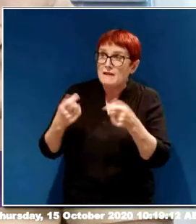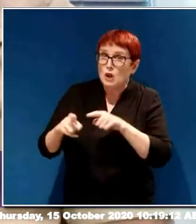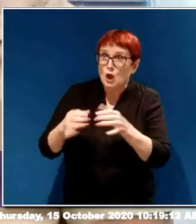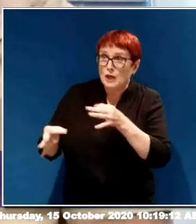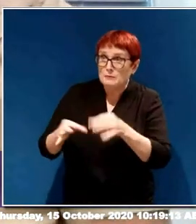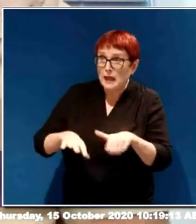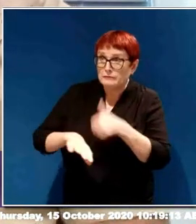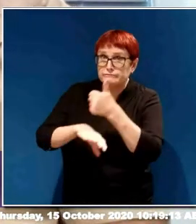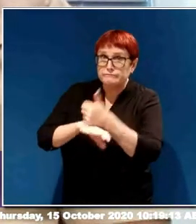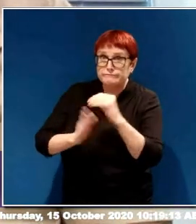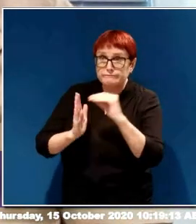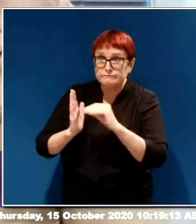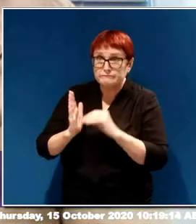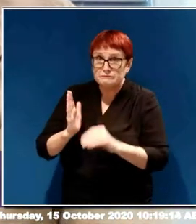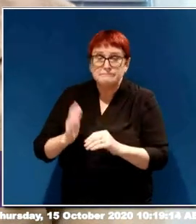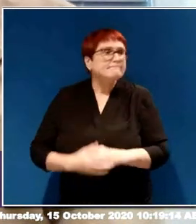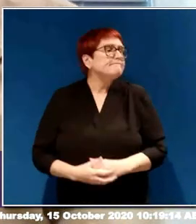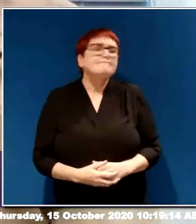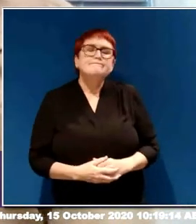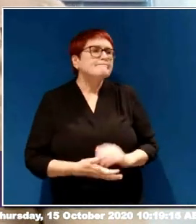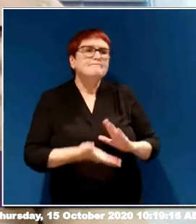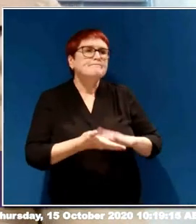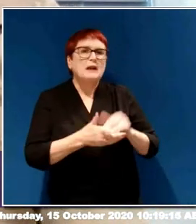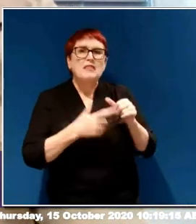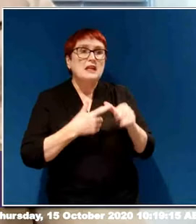He wasn't treated any differently to the rest of the class.